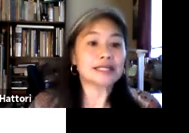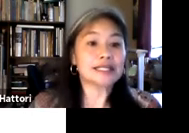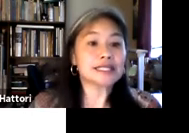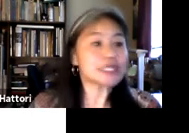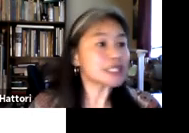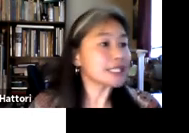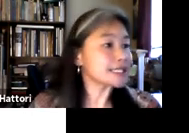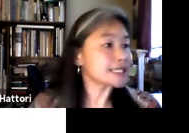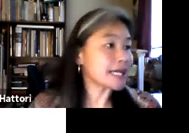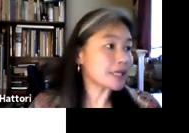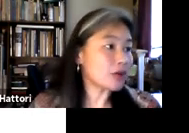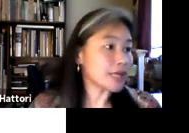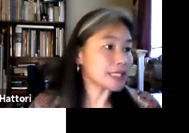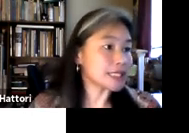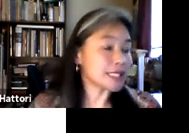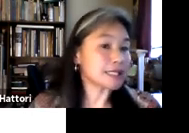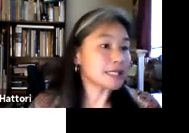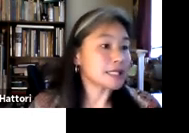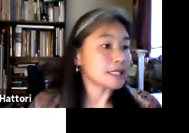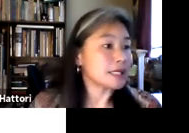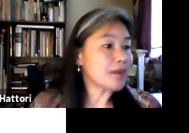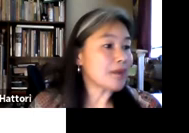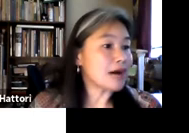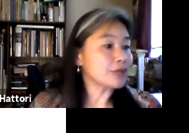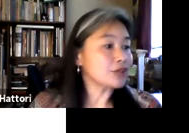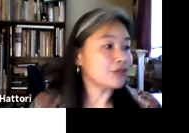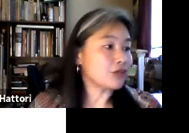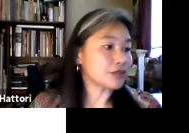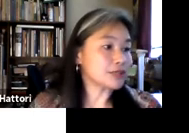arrived, it was assembly centers. And these were just